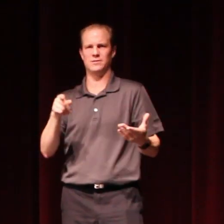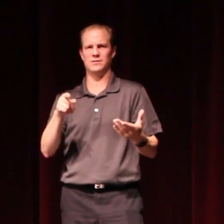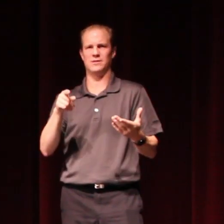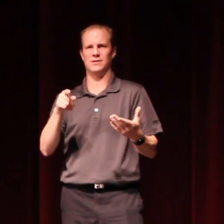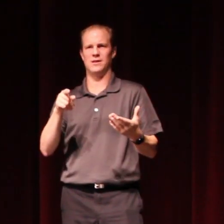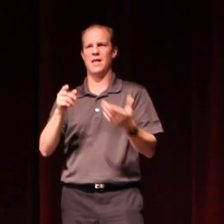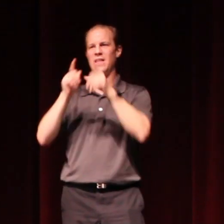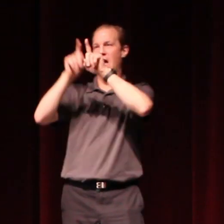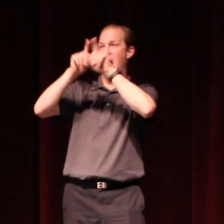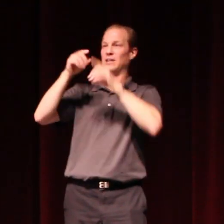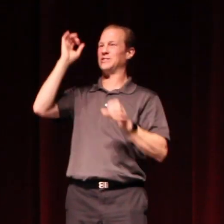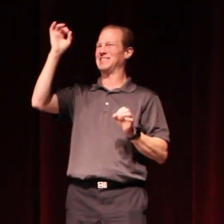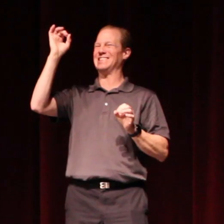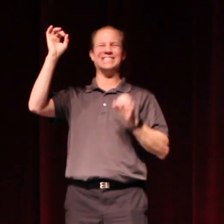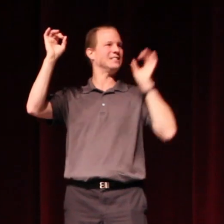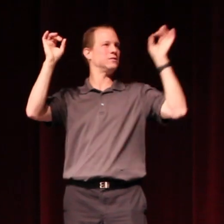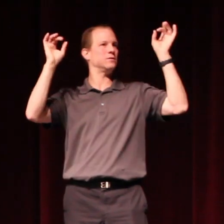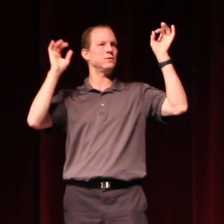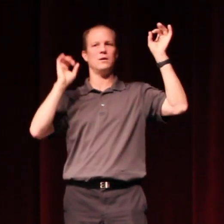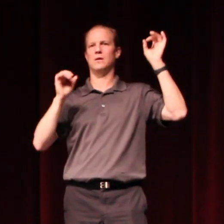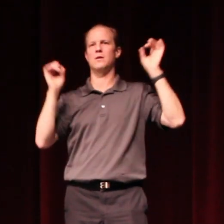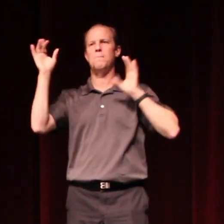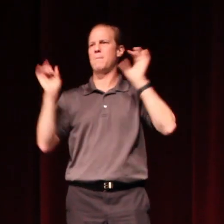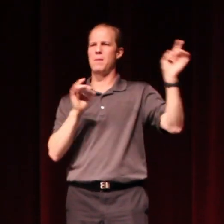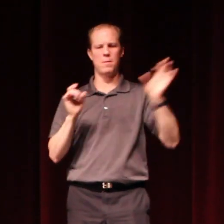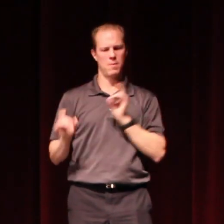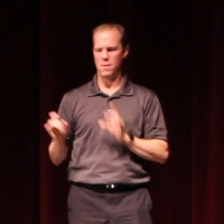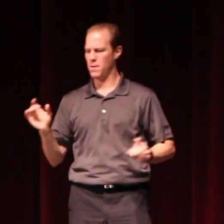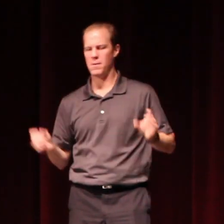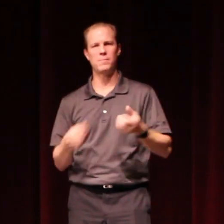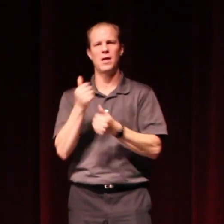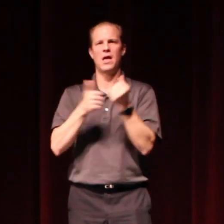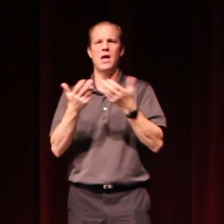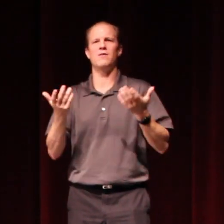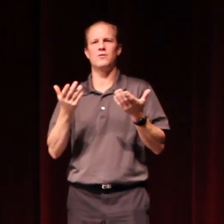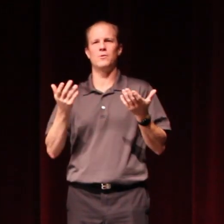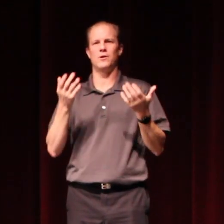seem to be showing up all over in the state of Michigan, when equal comes to being equal,